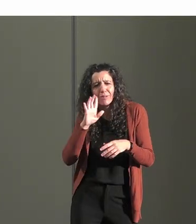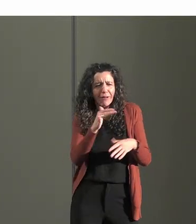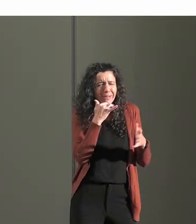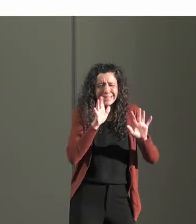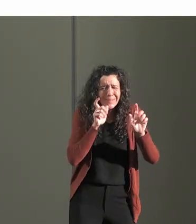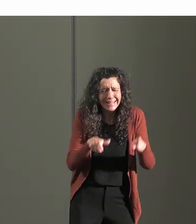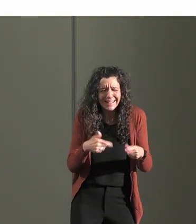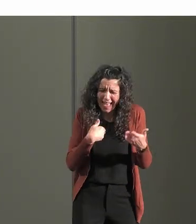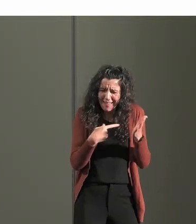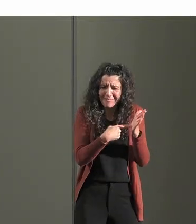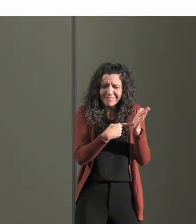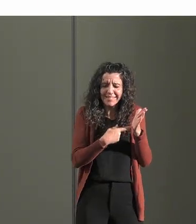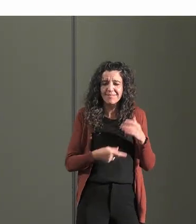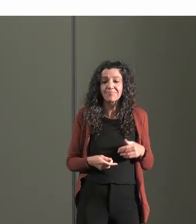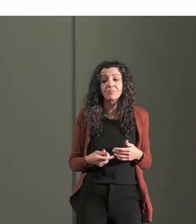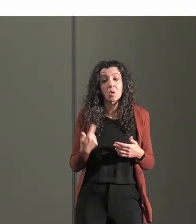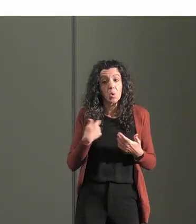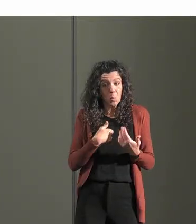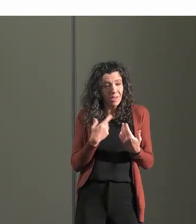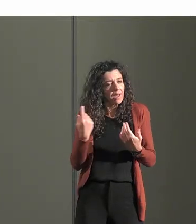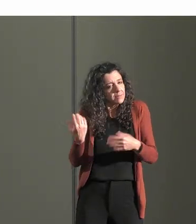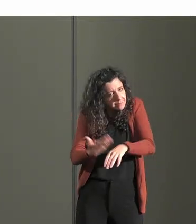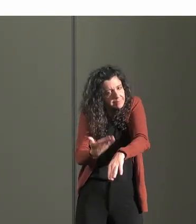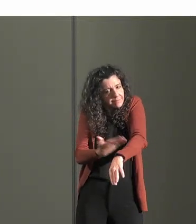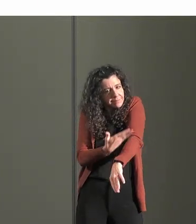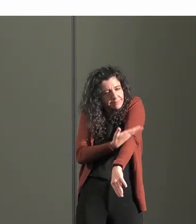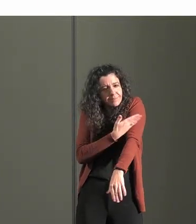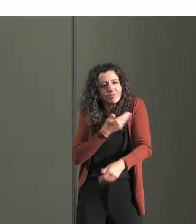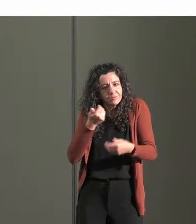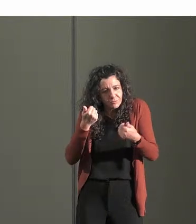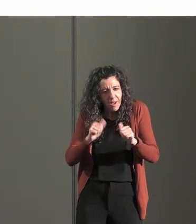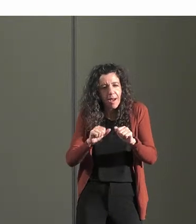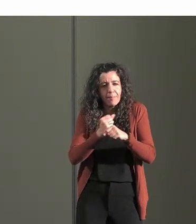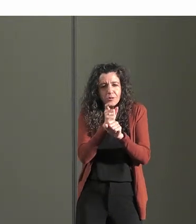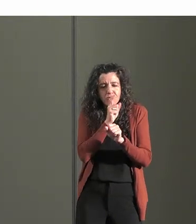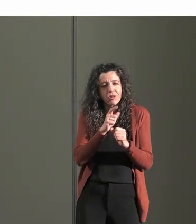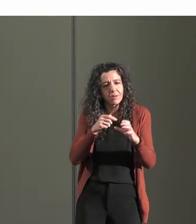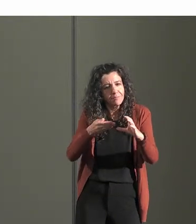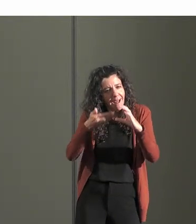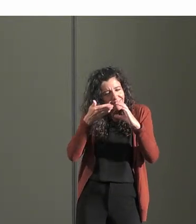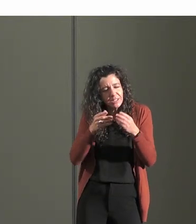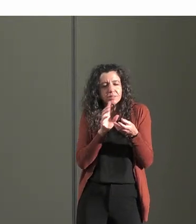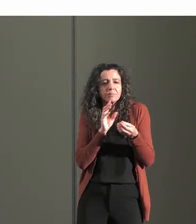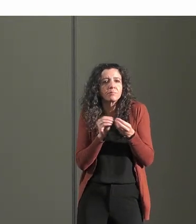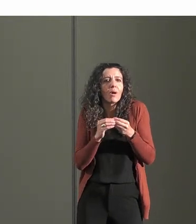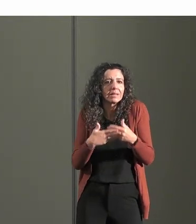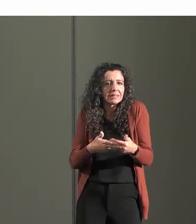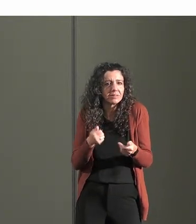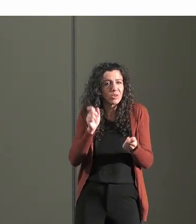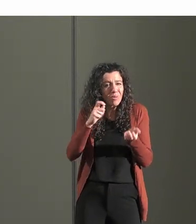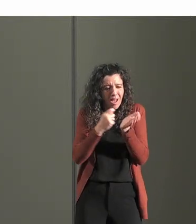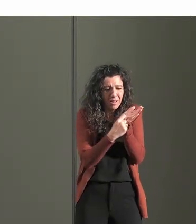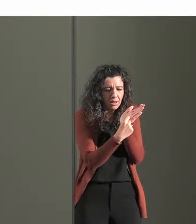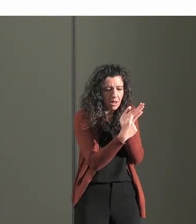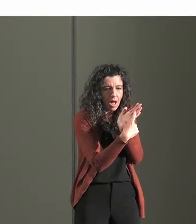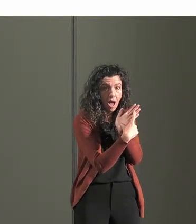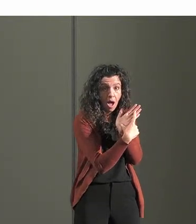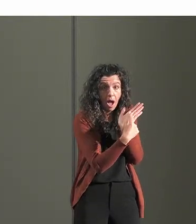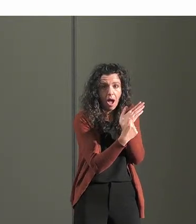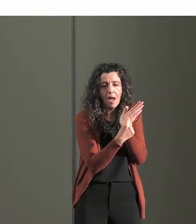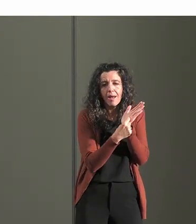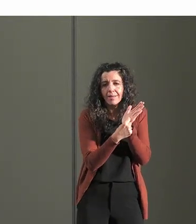that in the known phone you don't need to care carry it.